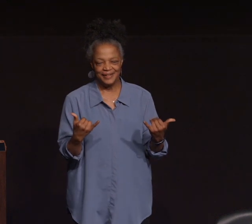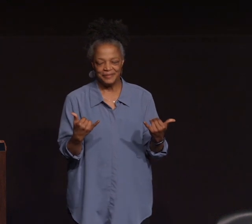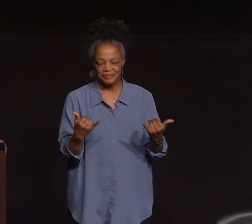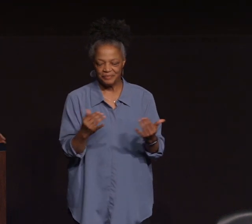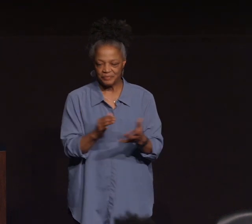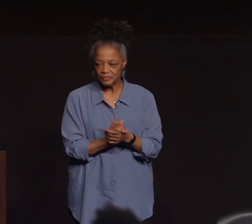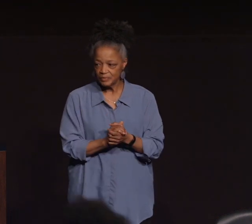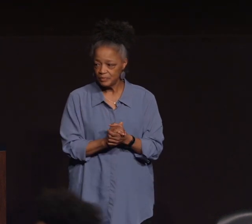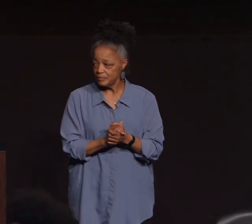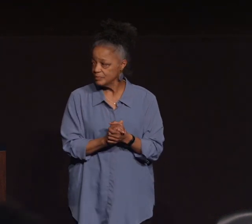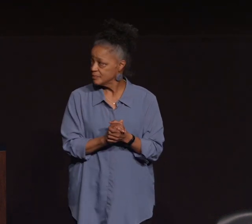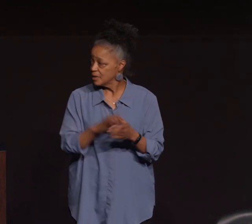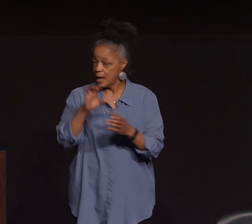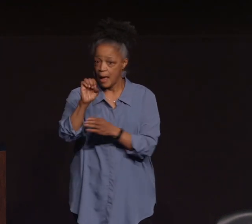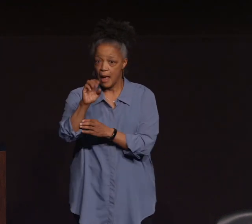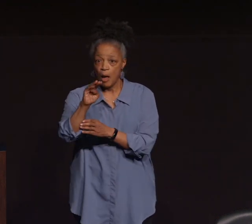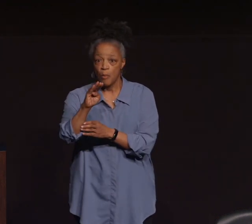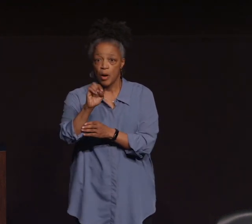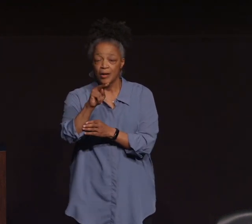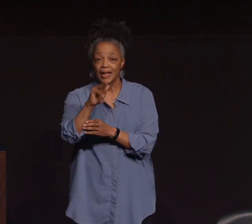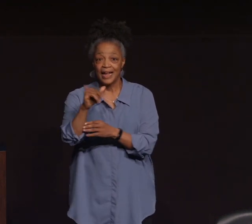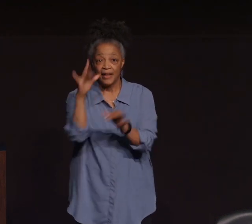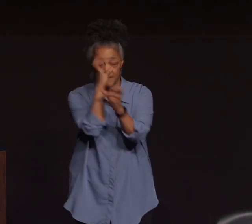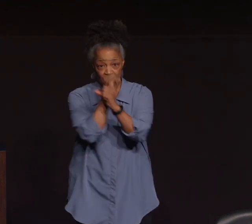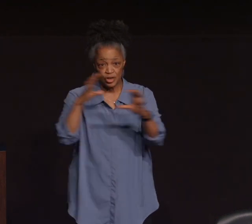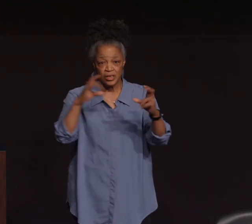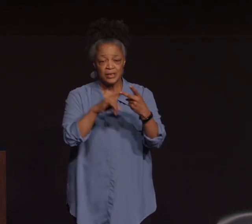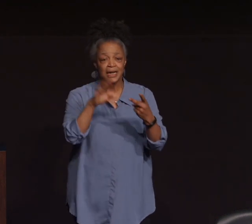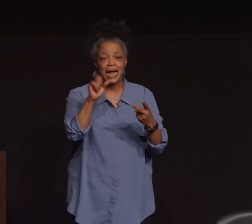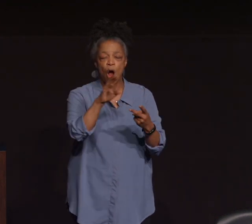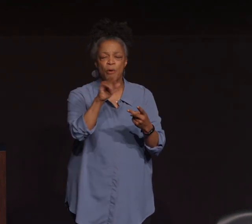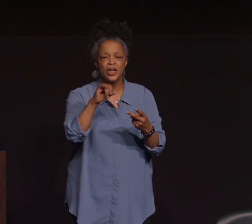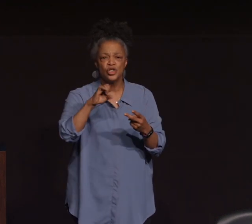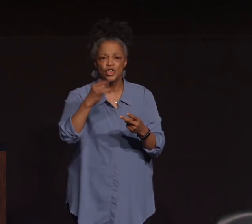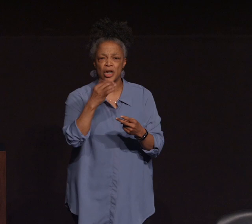So "Ebony Visions and Cowrie Shell Dreams: Black Storytelling